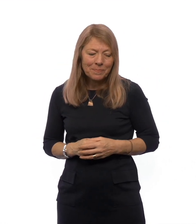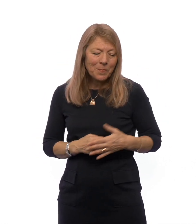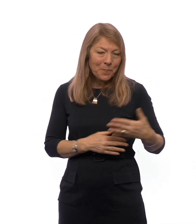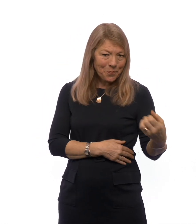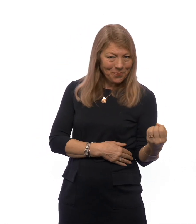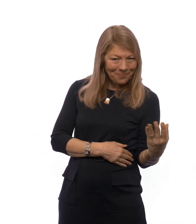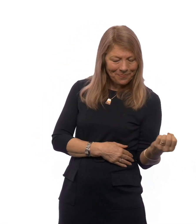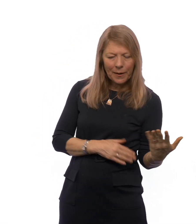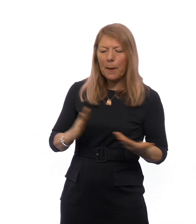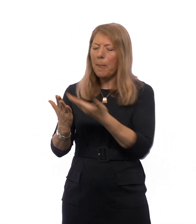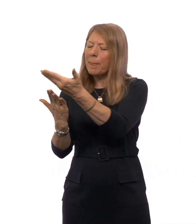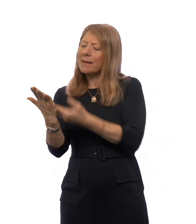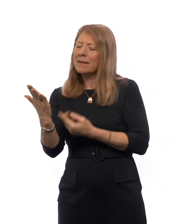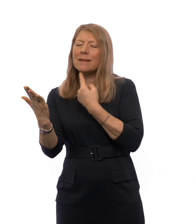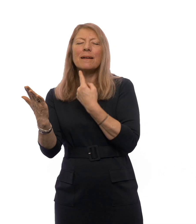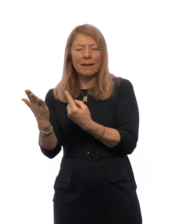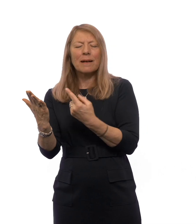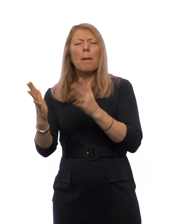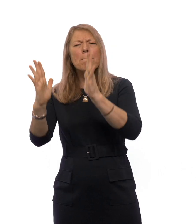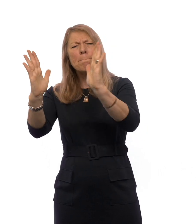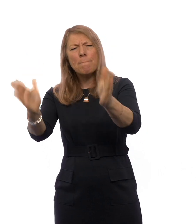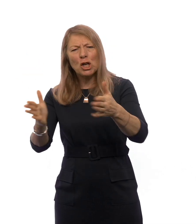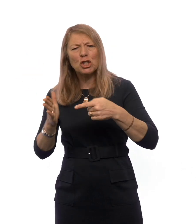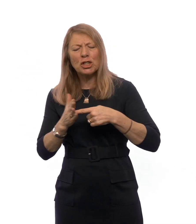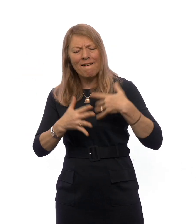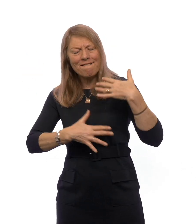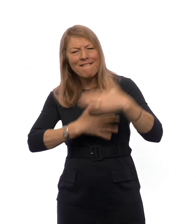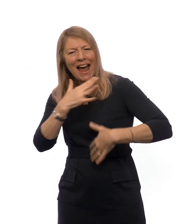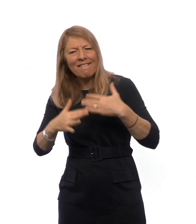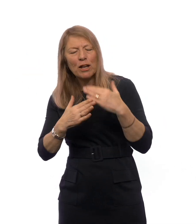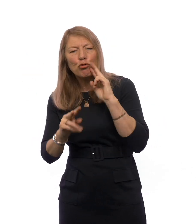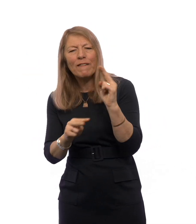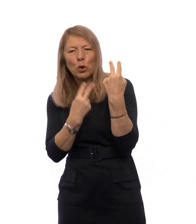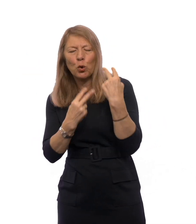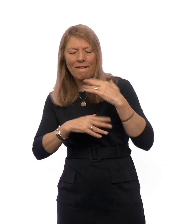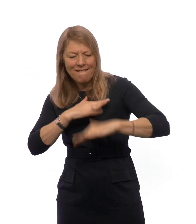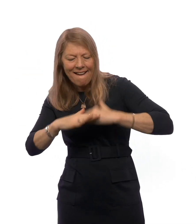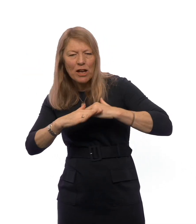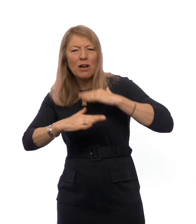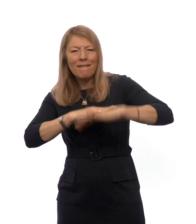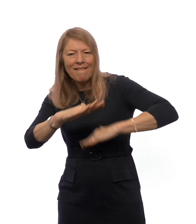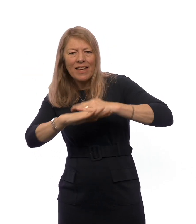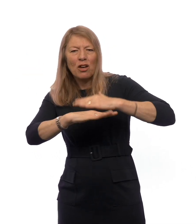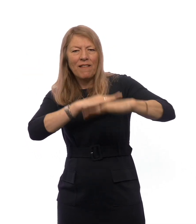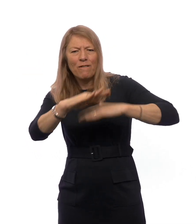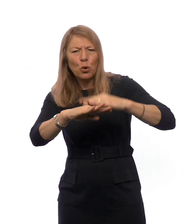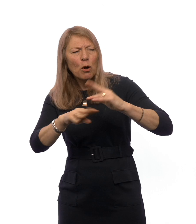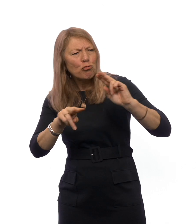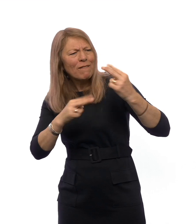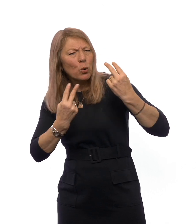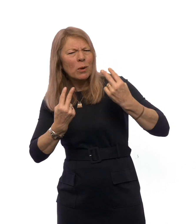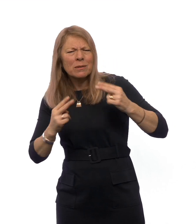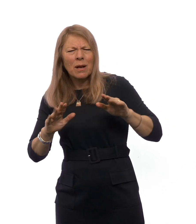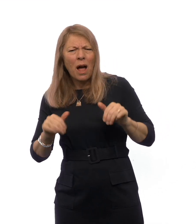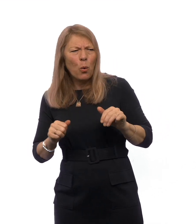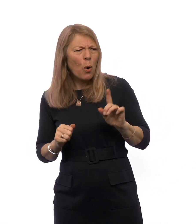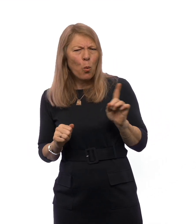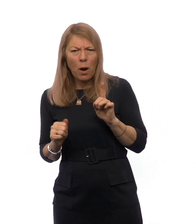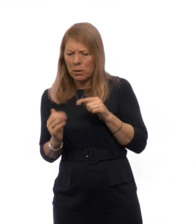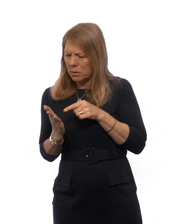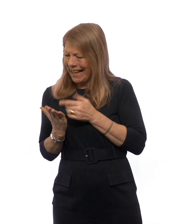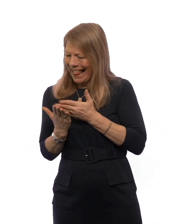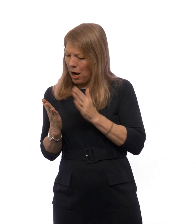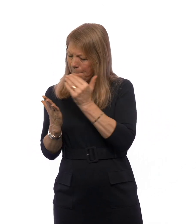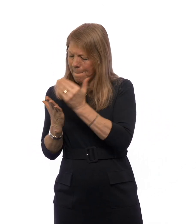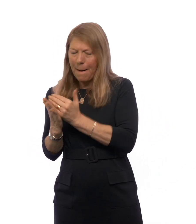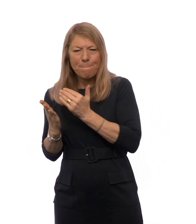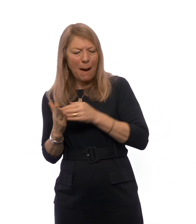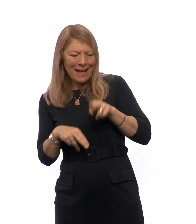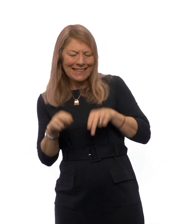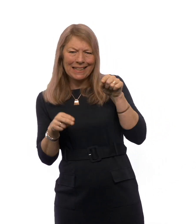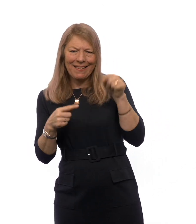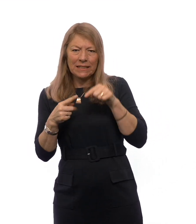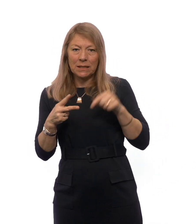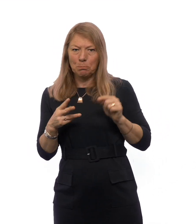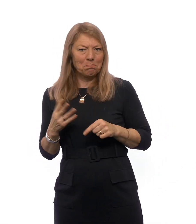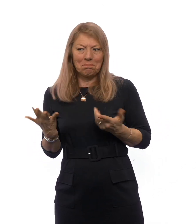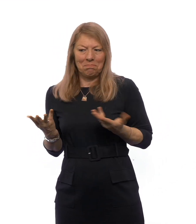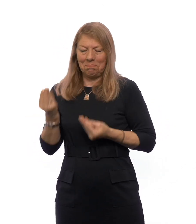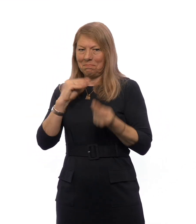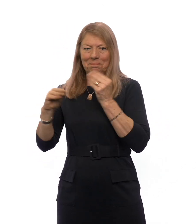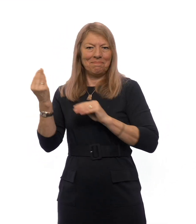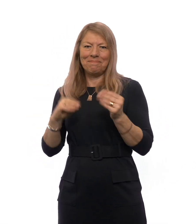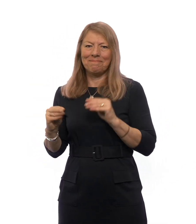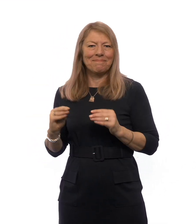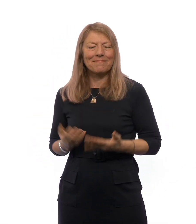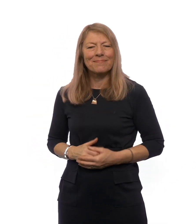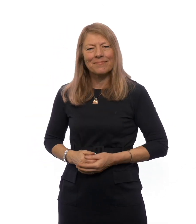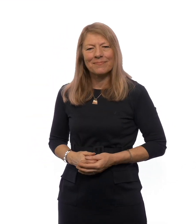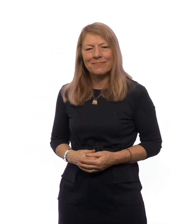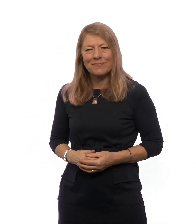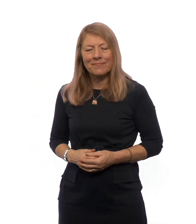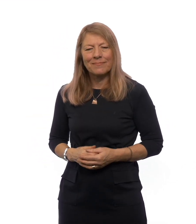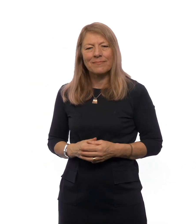but does not specify metrics to be used to assess the impact of the legislation.